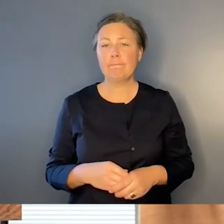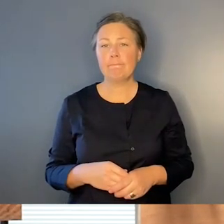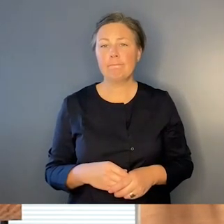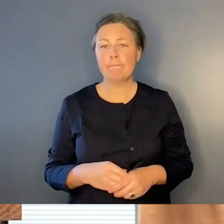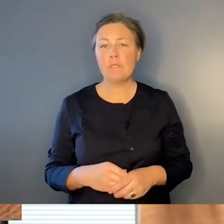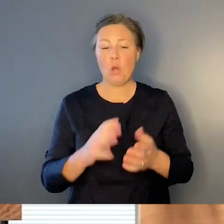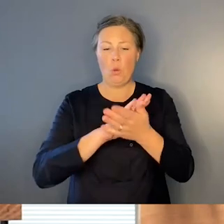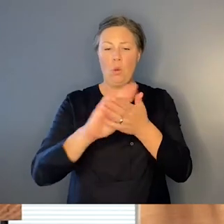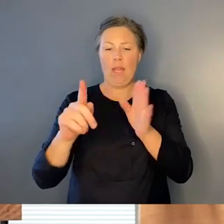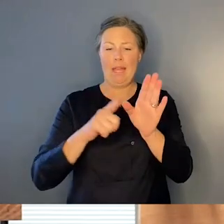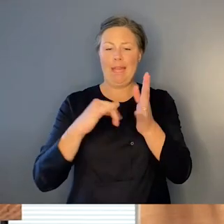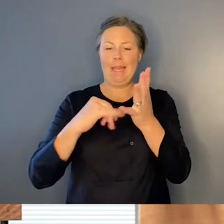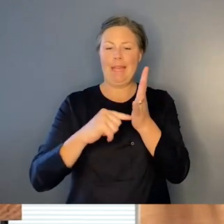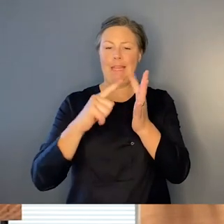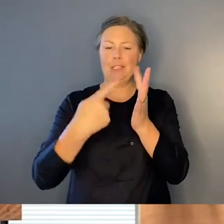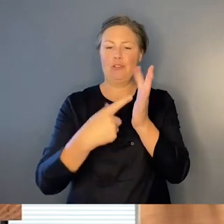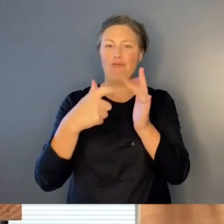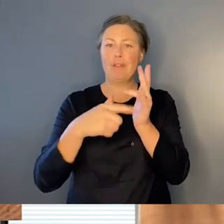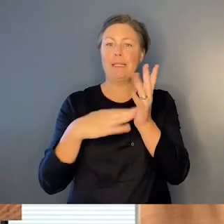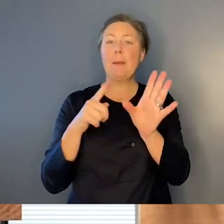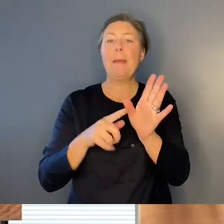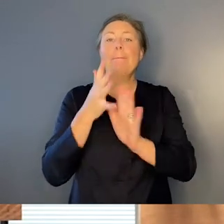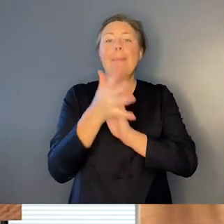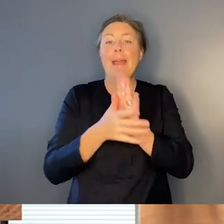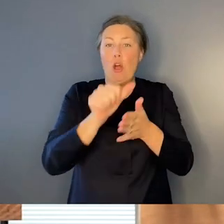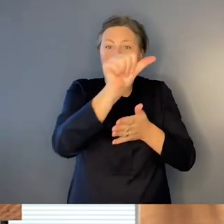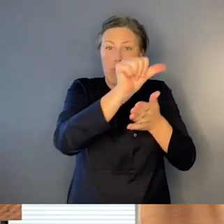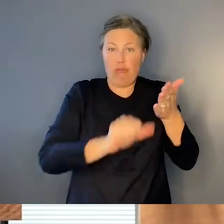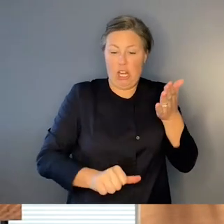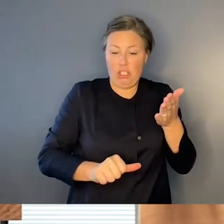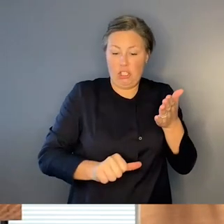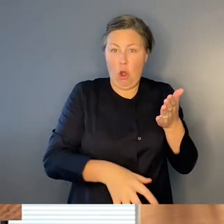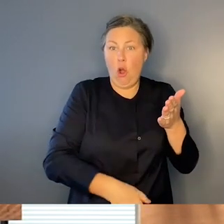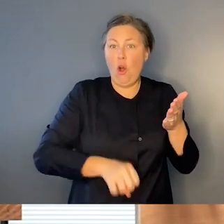So, just so we're clear, a hysterectomy is the surgical removal of the uterus.